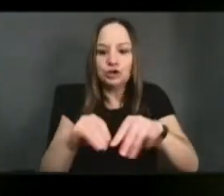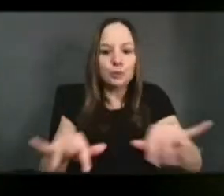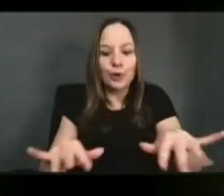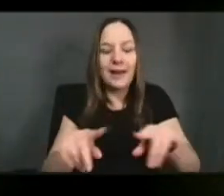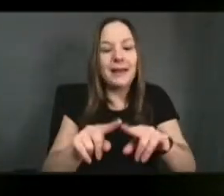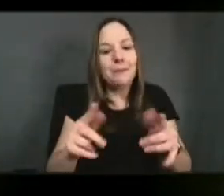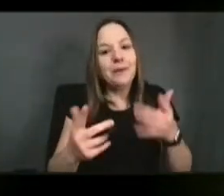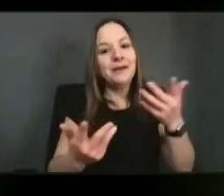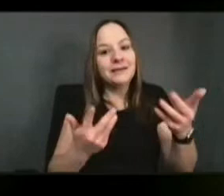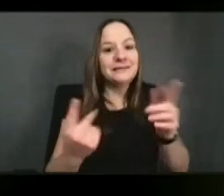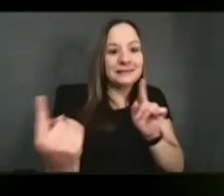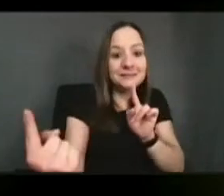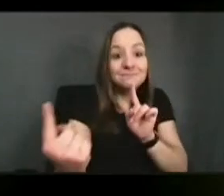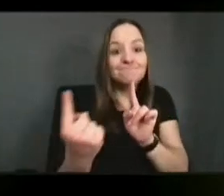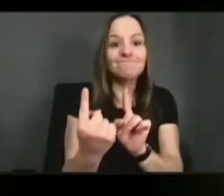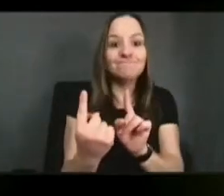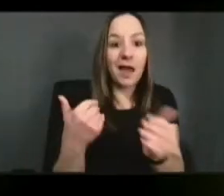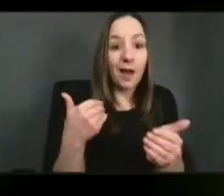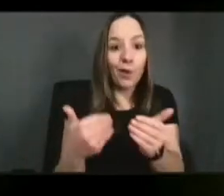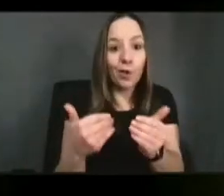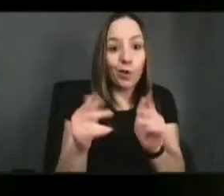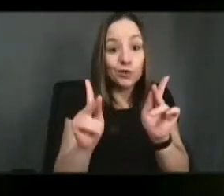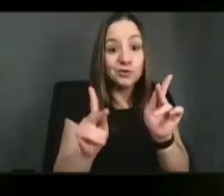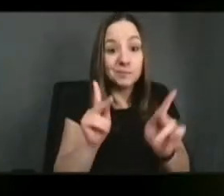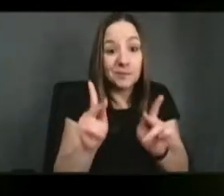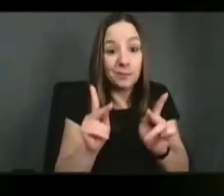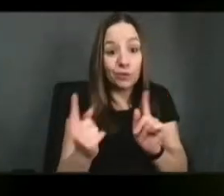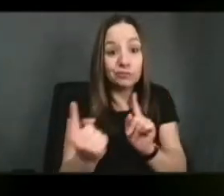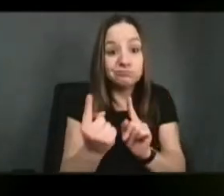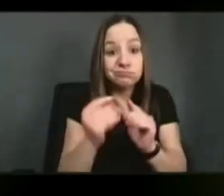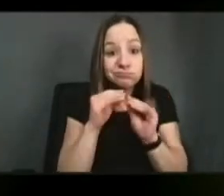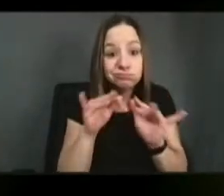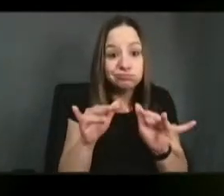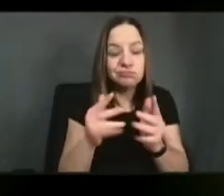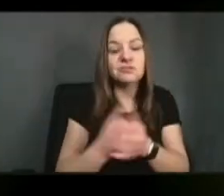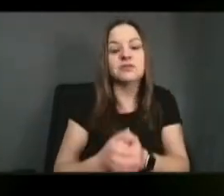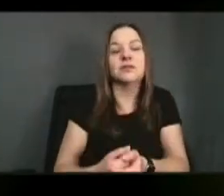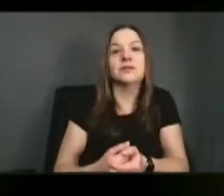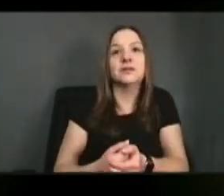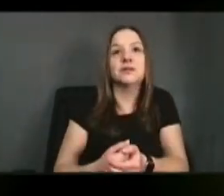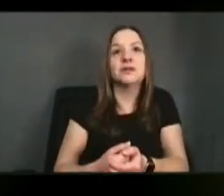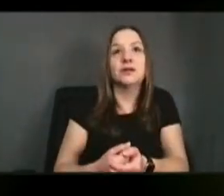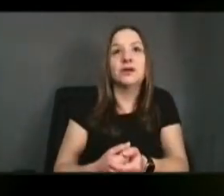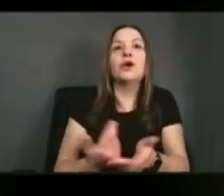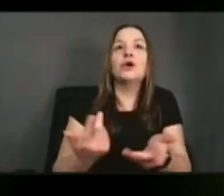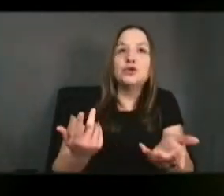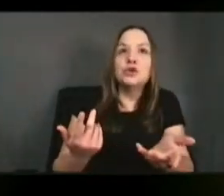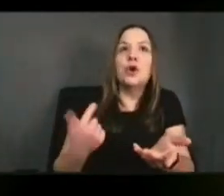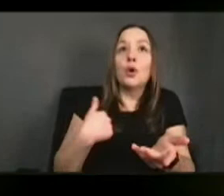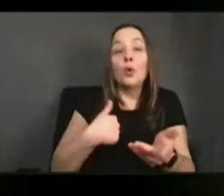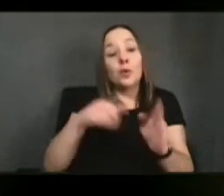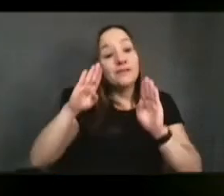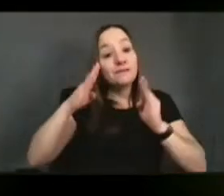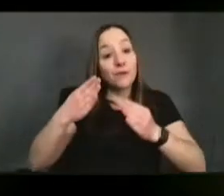how close do you get to the human beings? And wve kind of